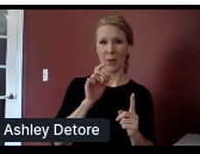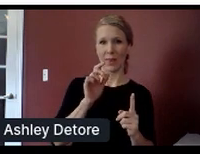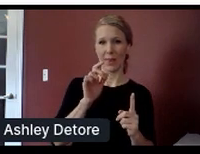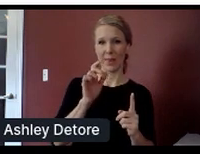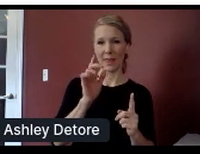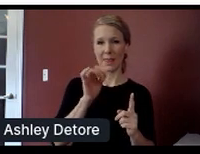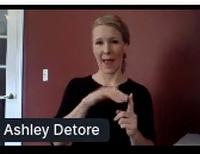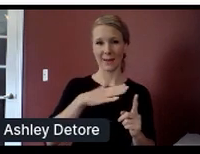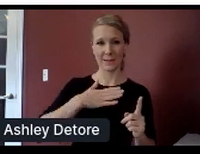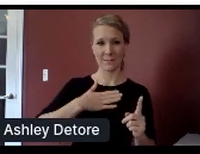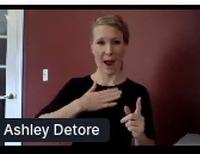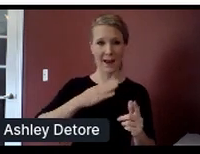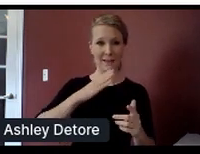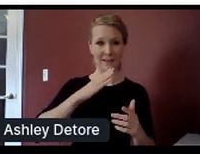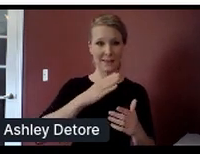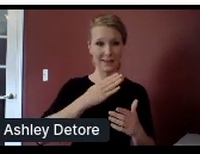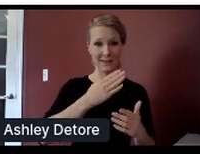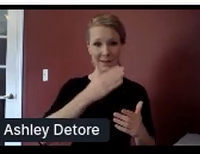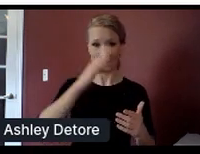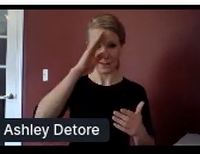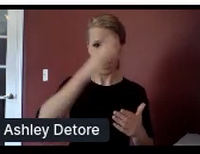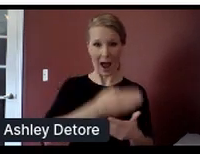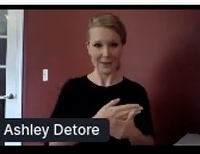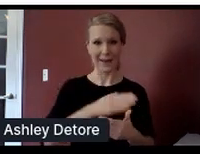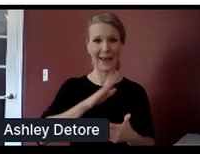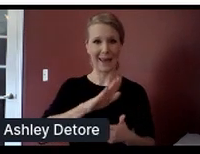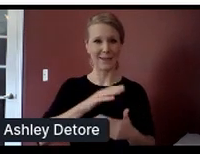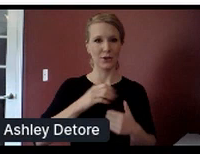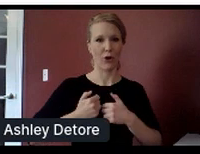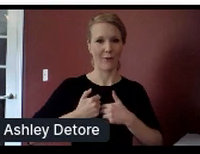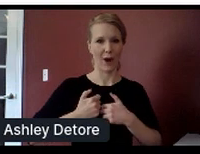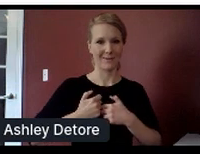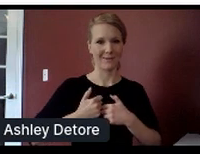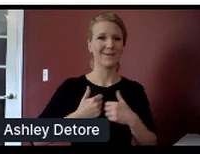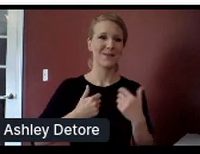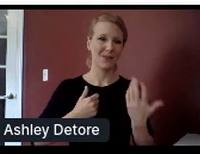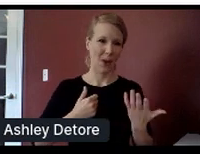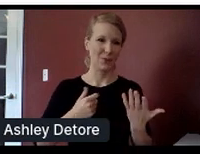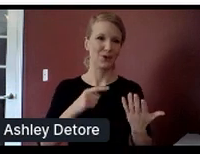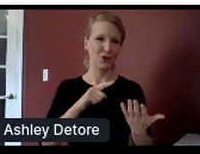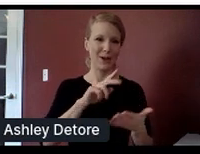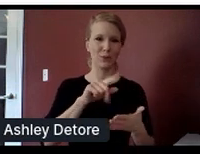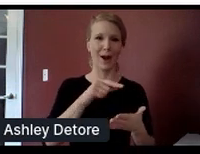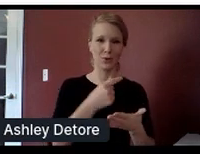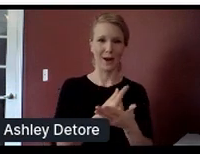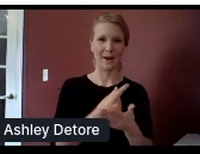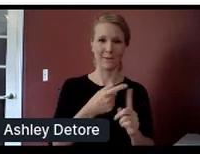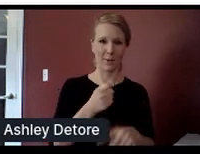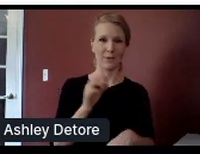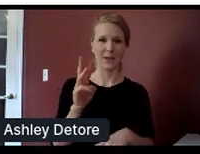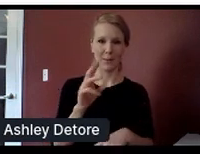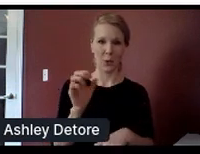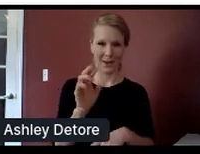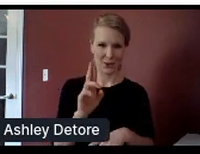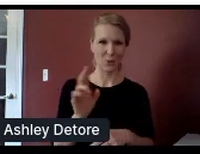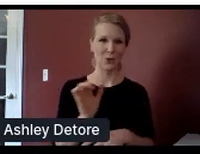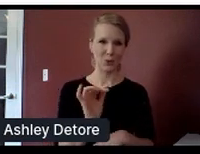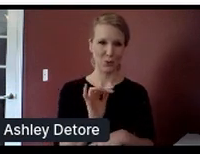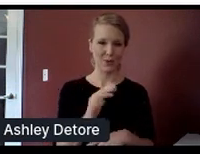And she graduated also from WSU. So I'm a daughter.